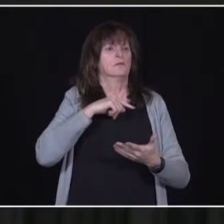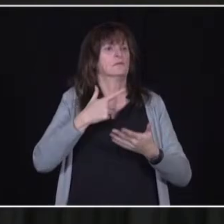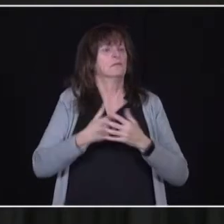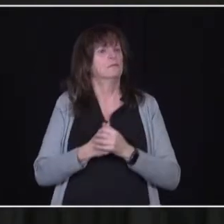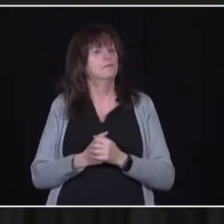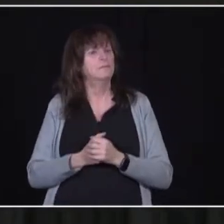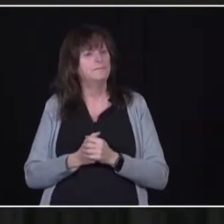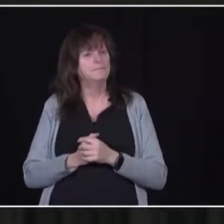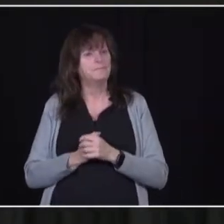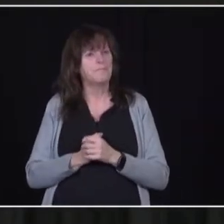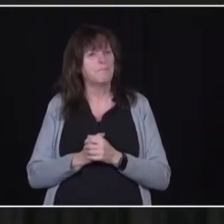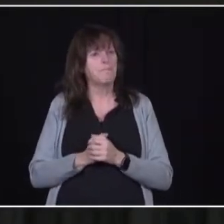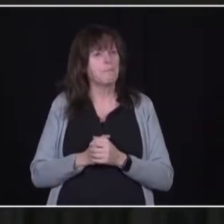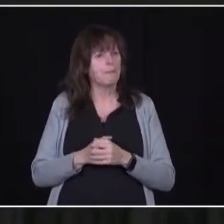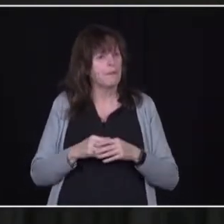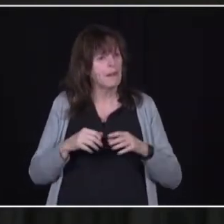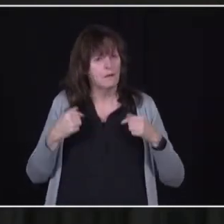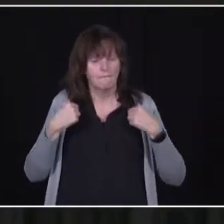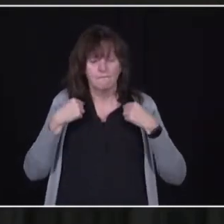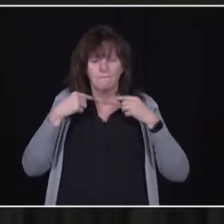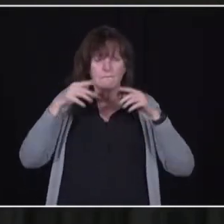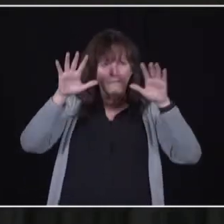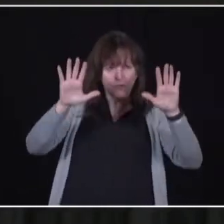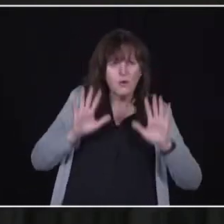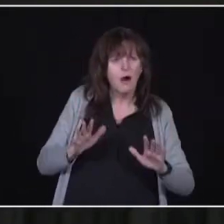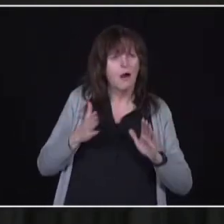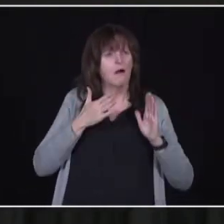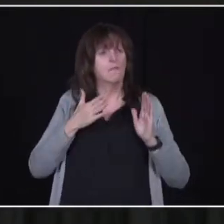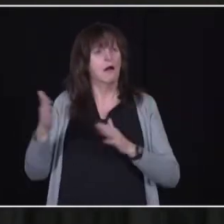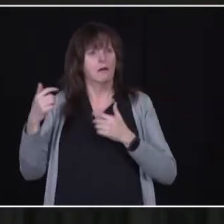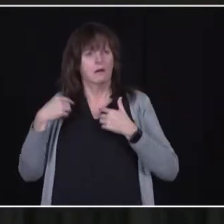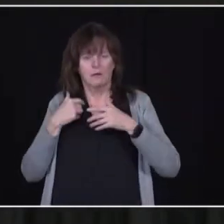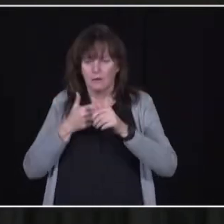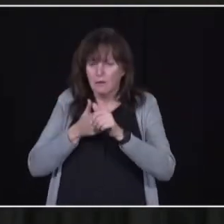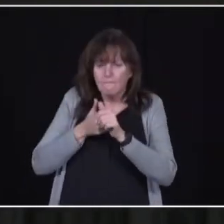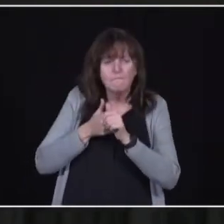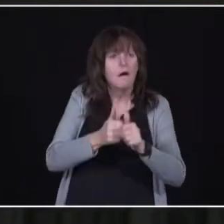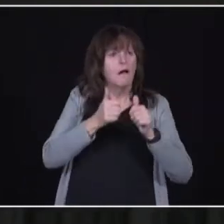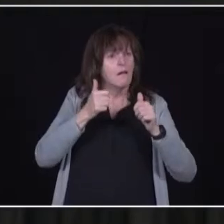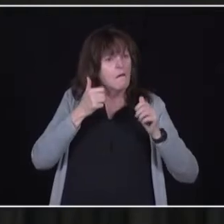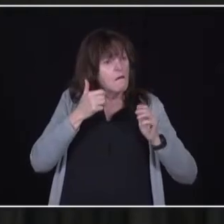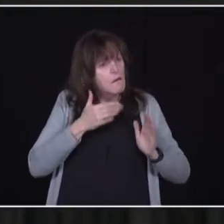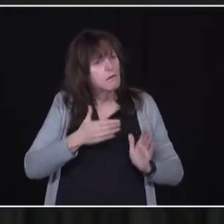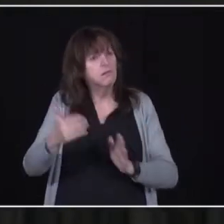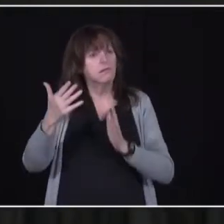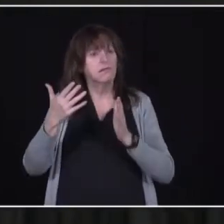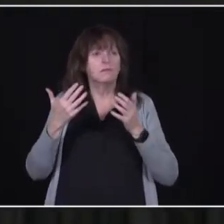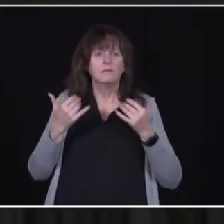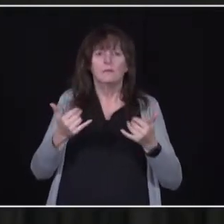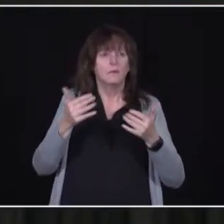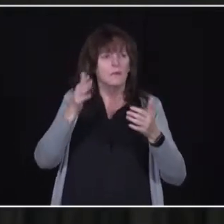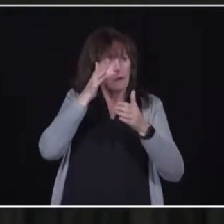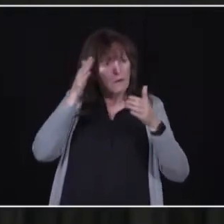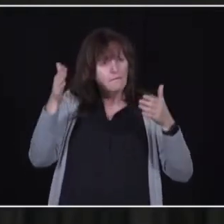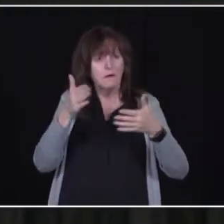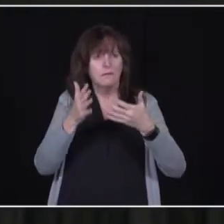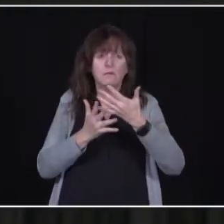hand right now and we have a great plan. And we are executing it. Right now, that means focusing on our top